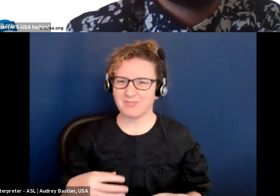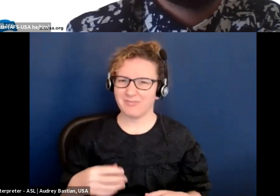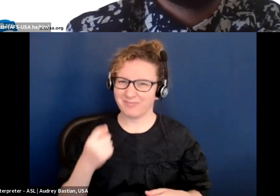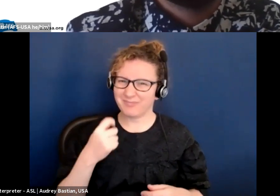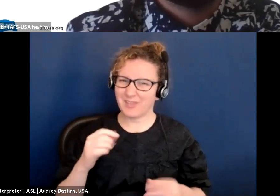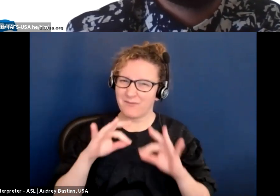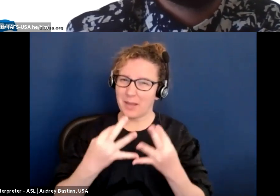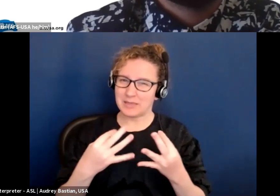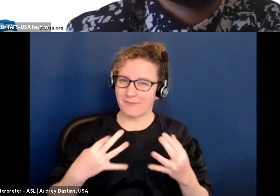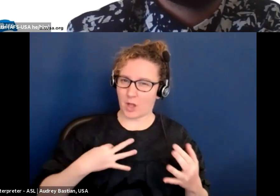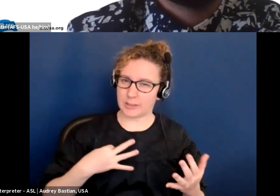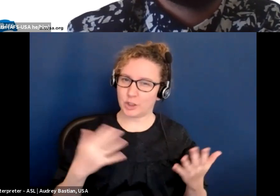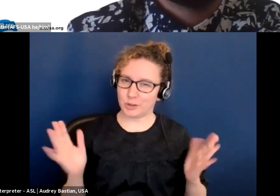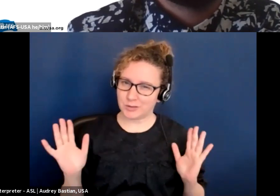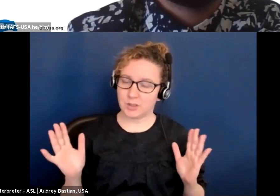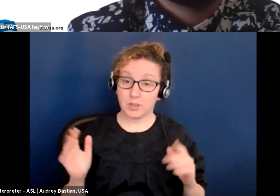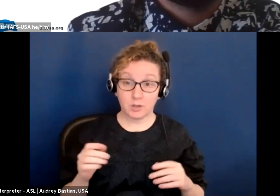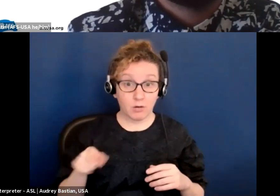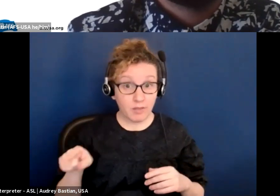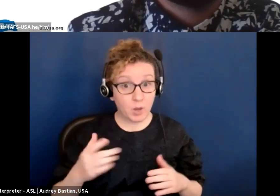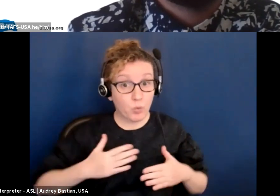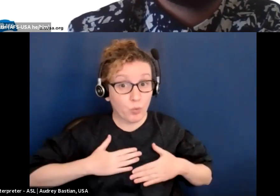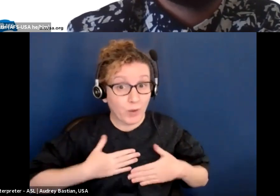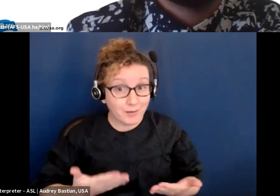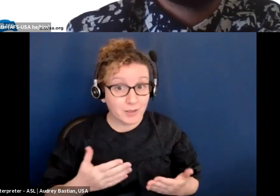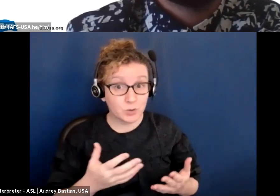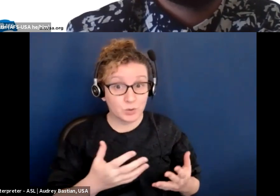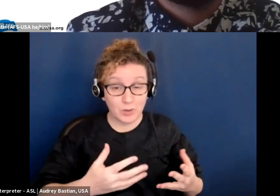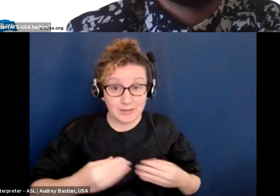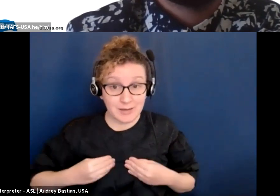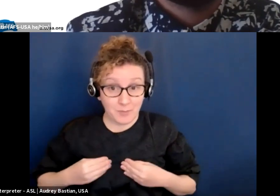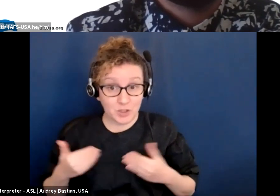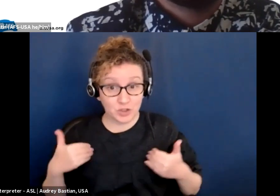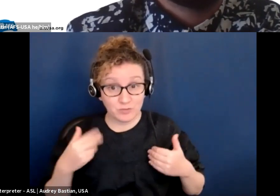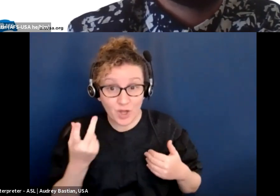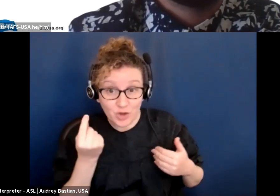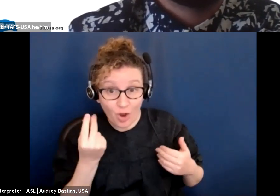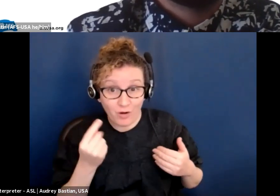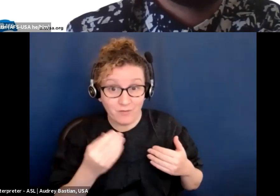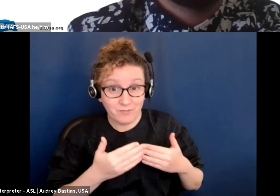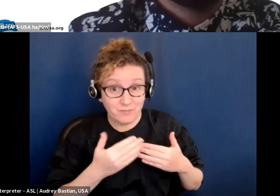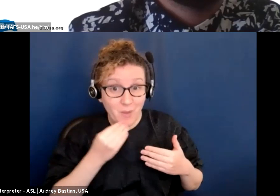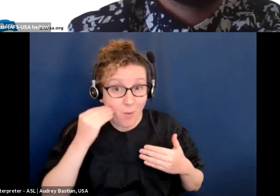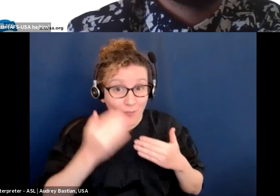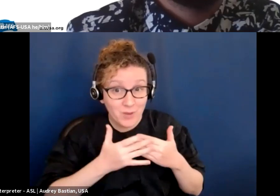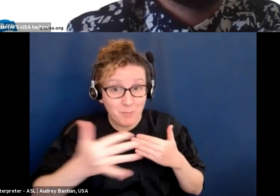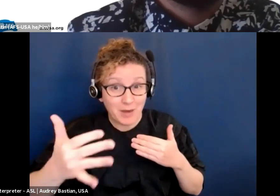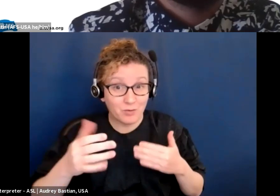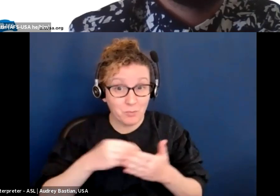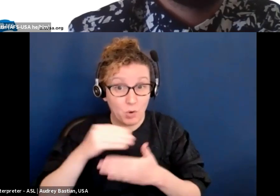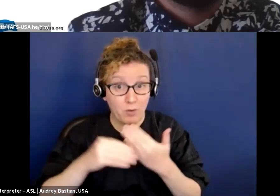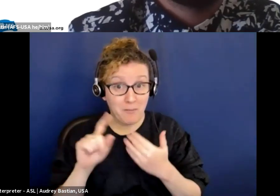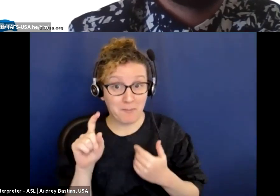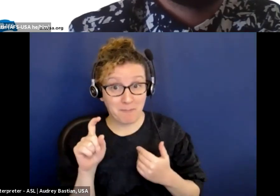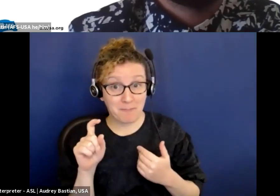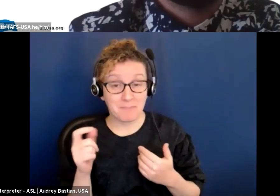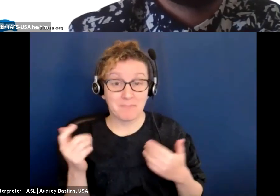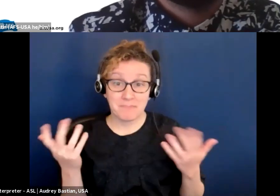they willing to take a dog into their home for the remainder of the program? Does the